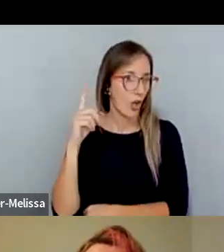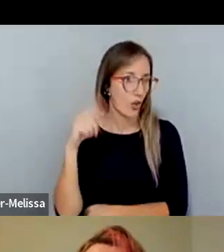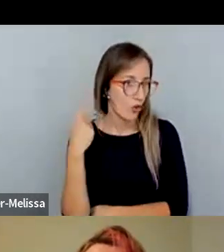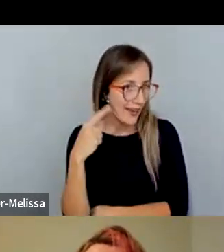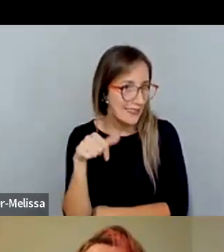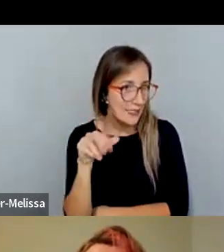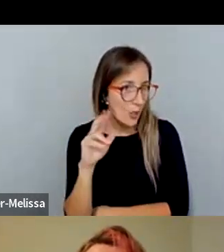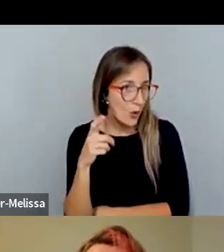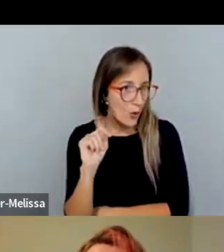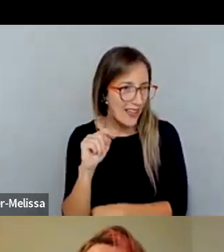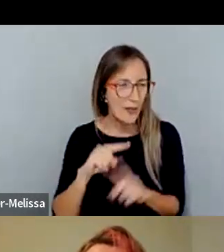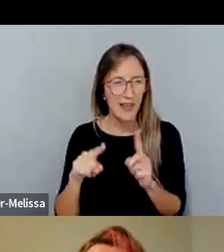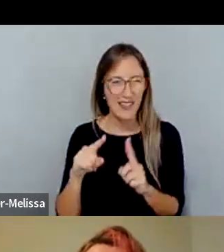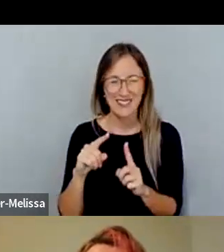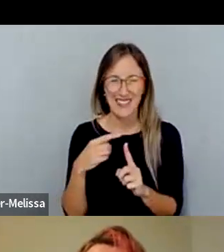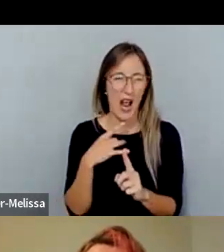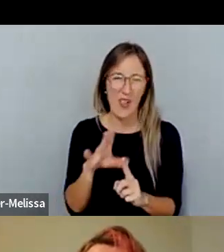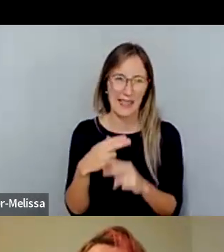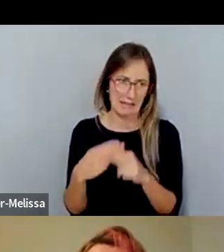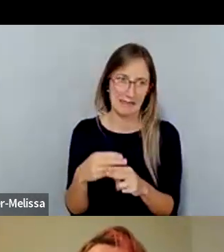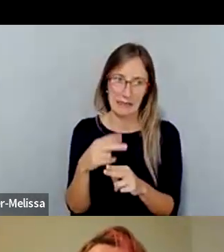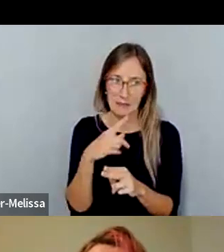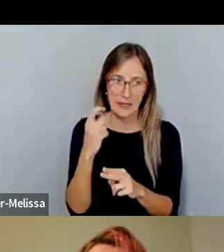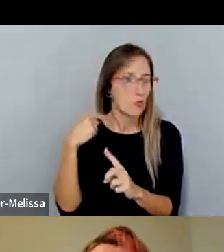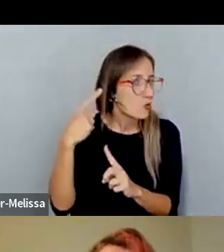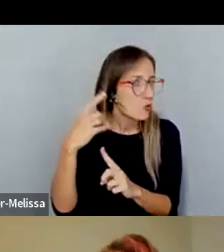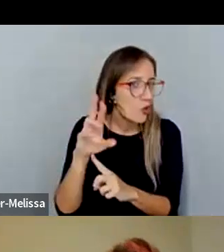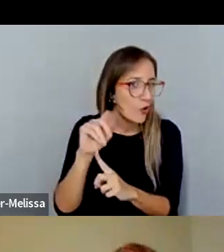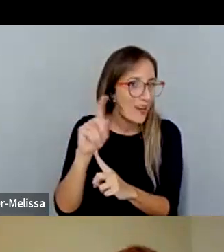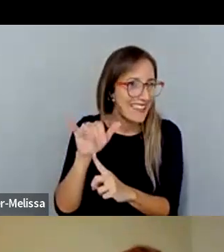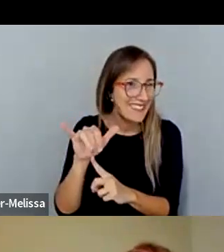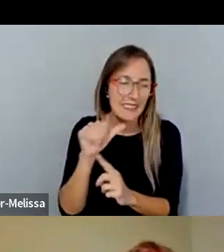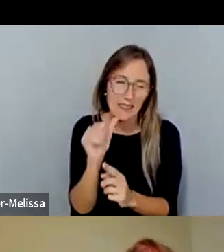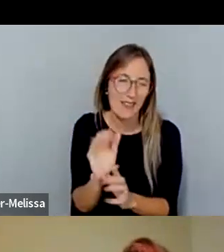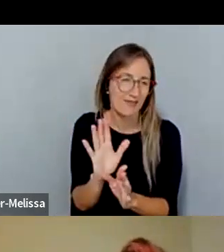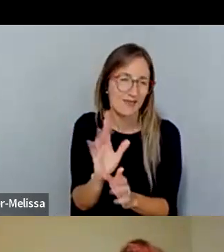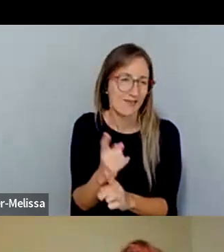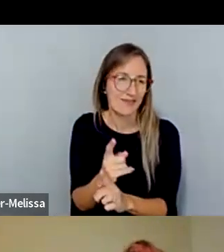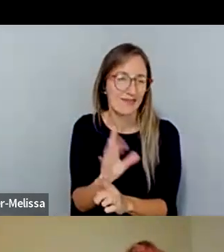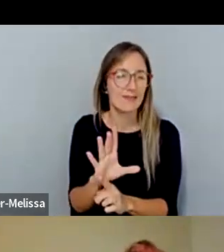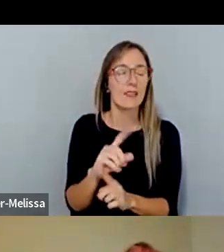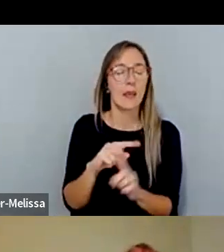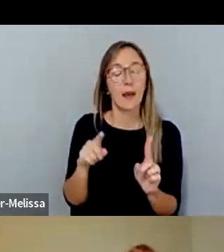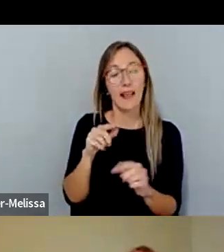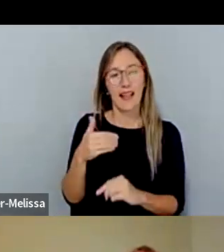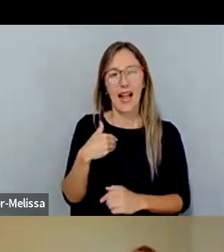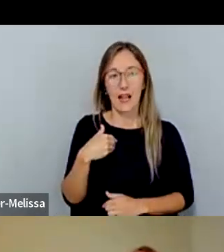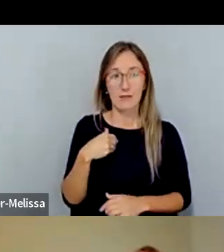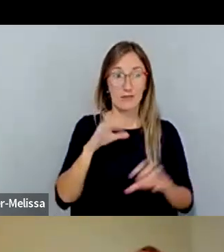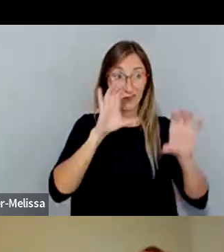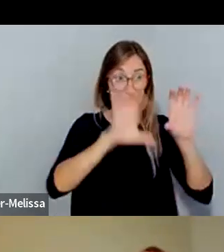it as a whole, it's sort of like my grandmother's. There was a kind of quilt they used to call a crazy quilt. I don't like to call it that